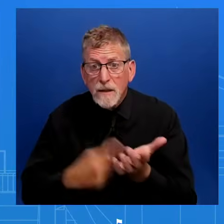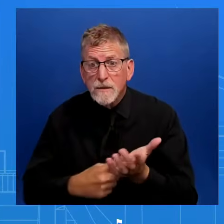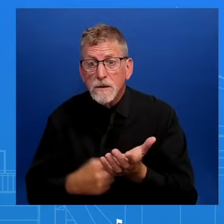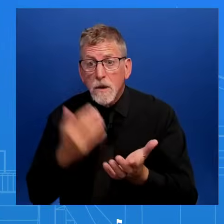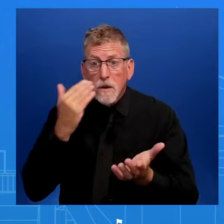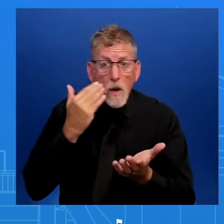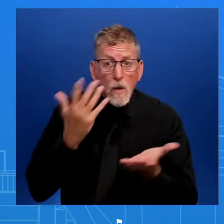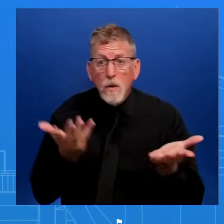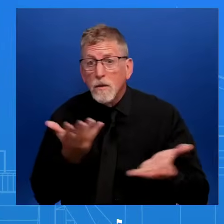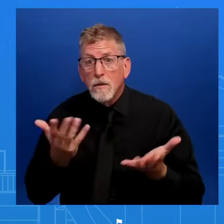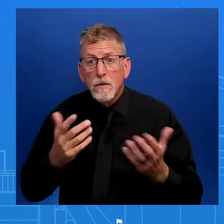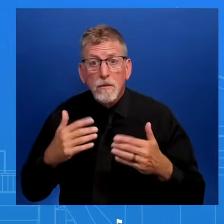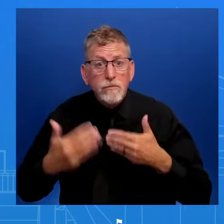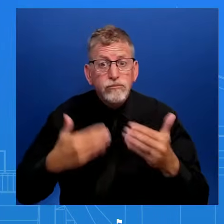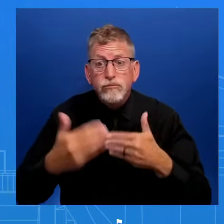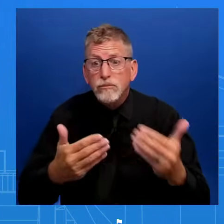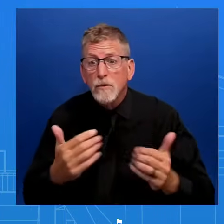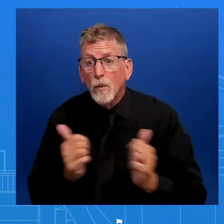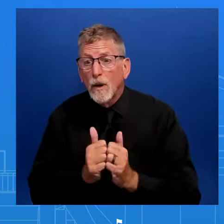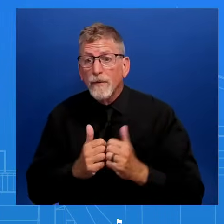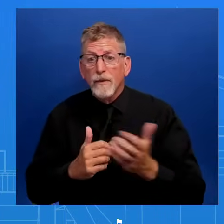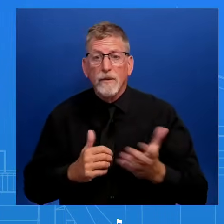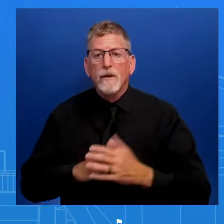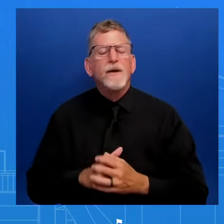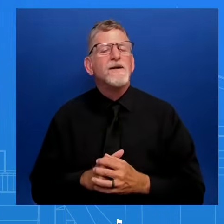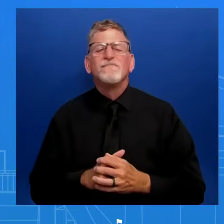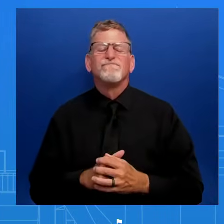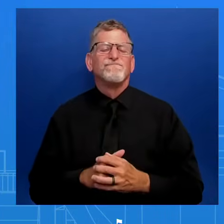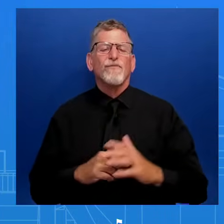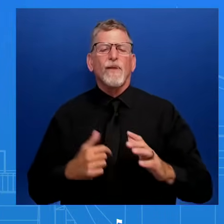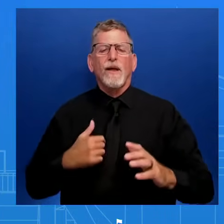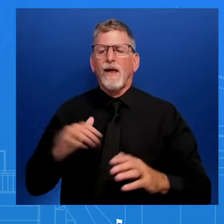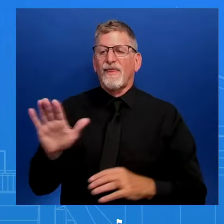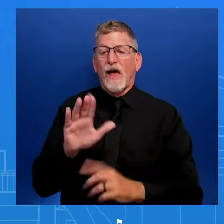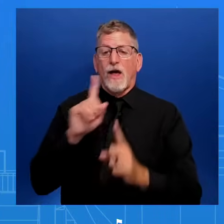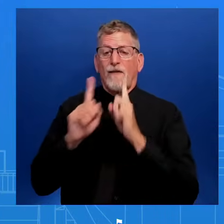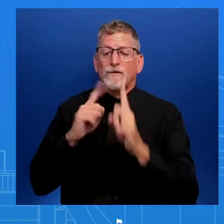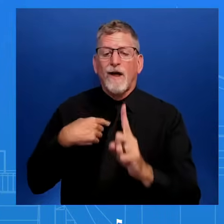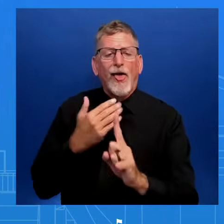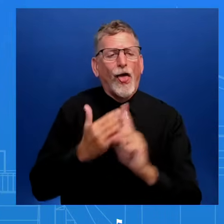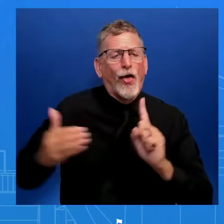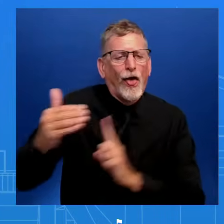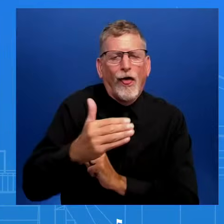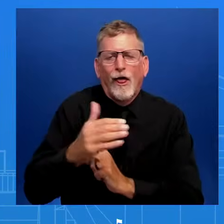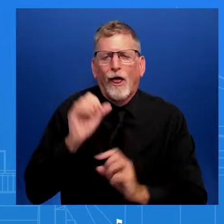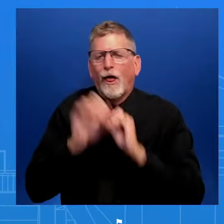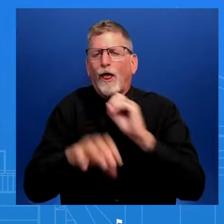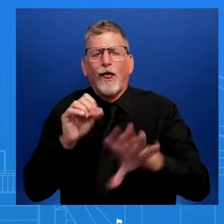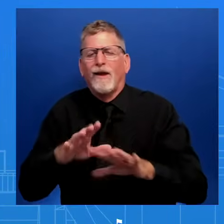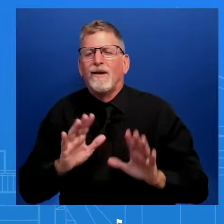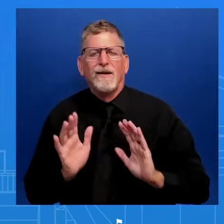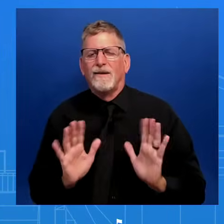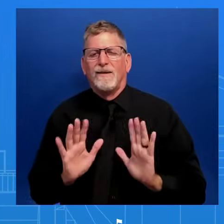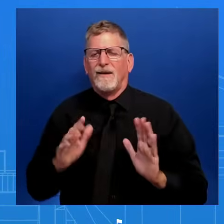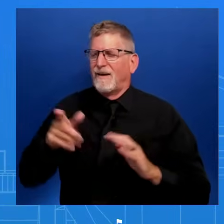The President respects the rule of law. He has been saying that since he was -- before president. And that will remain the case.